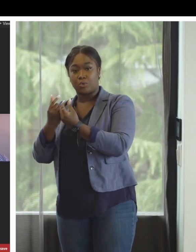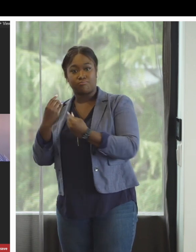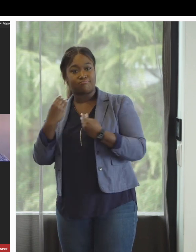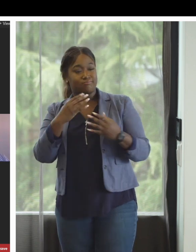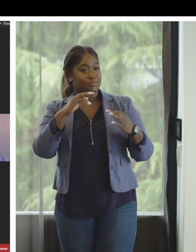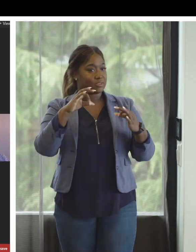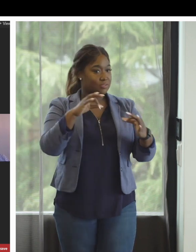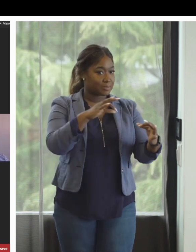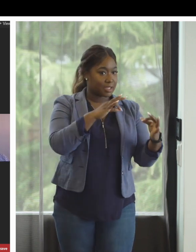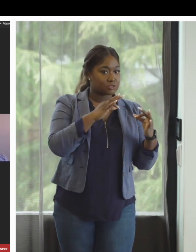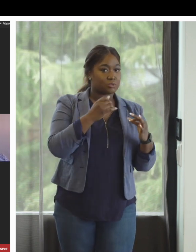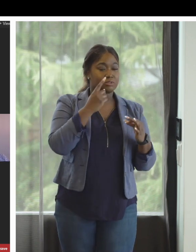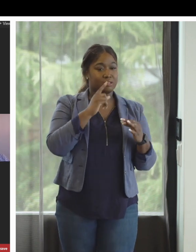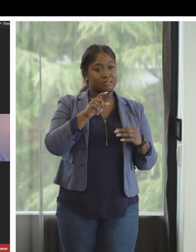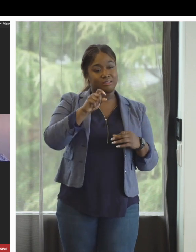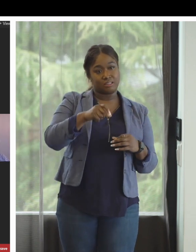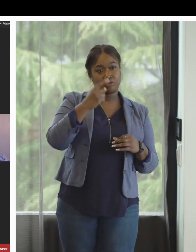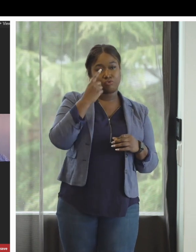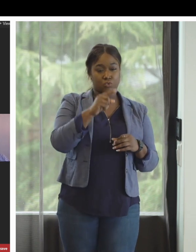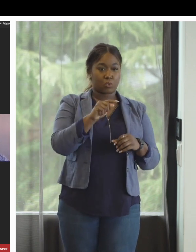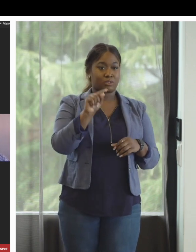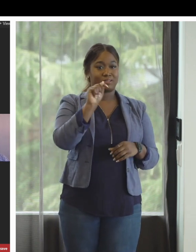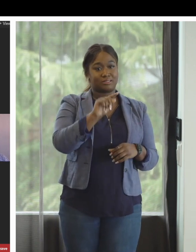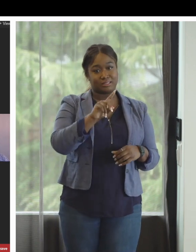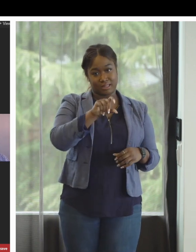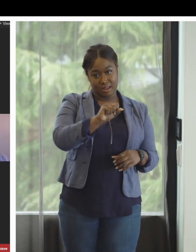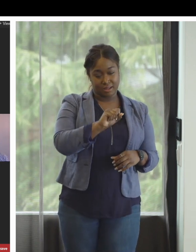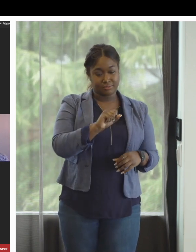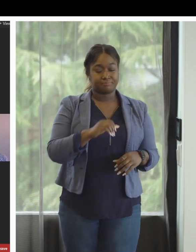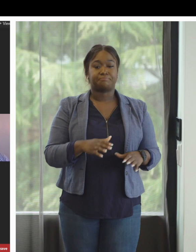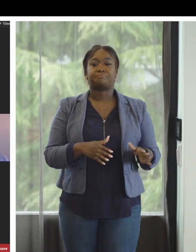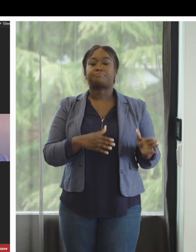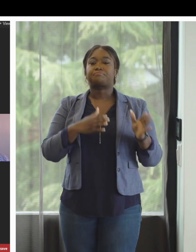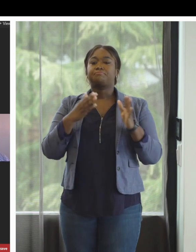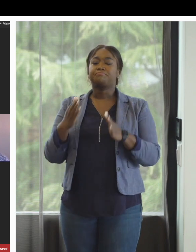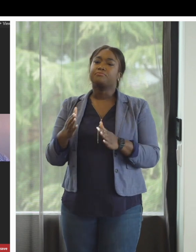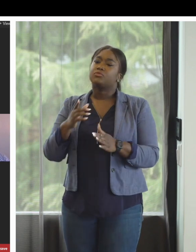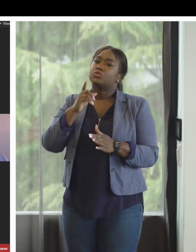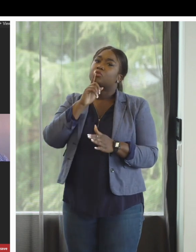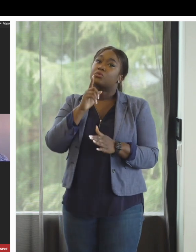needs Of the T D S. And so it's really you know, Janet